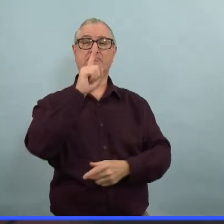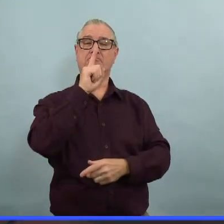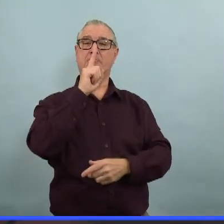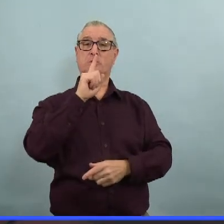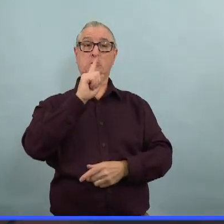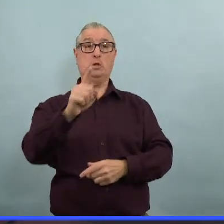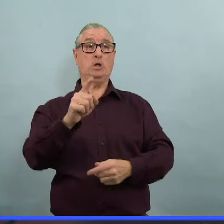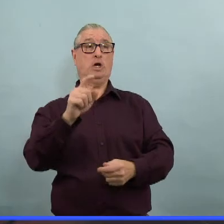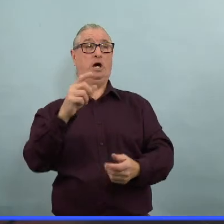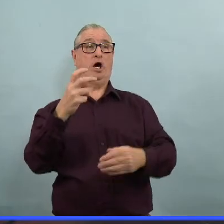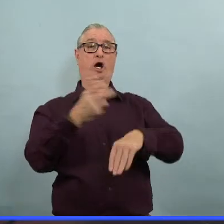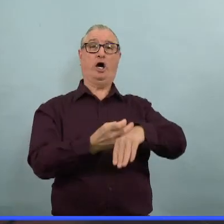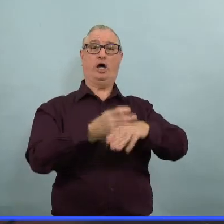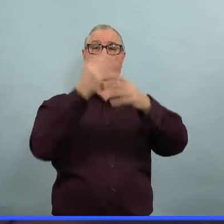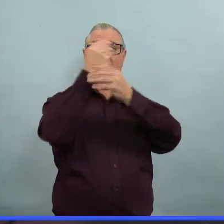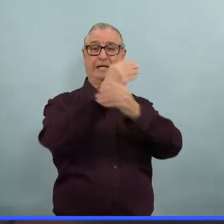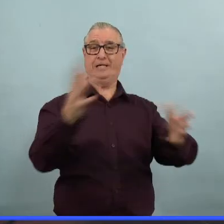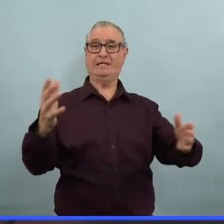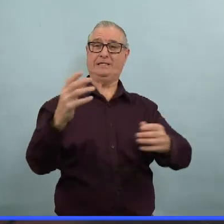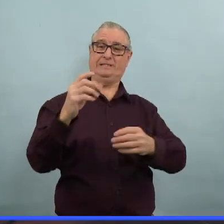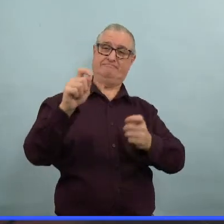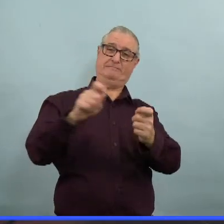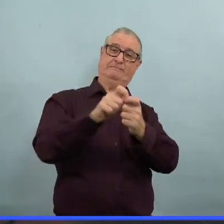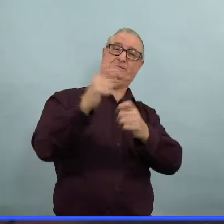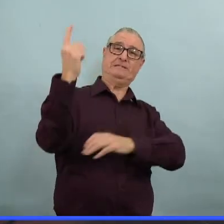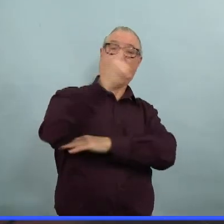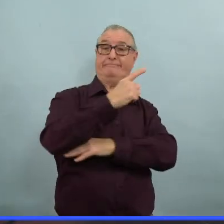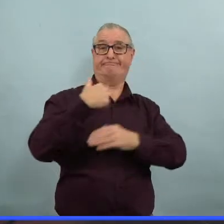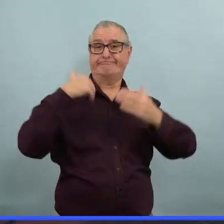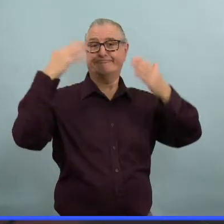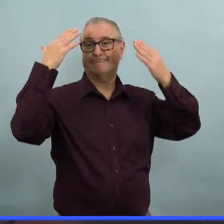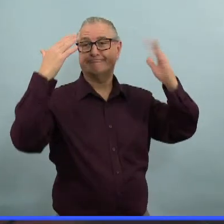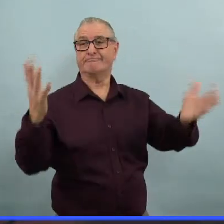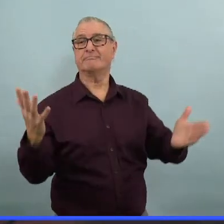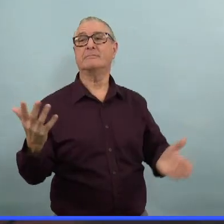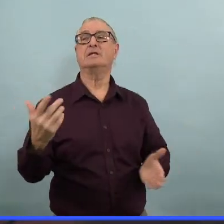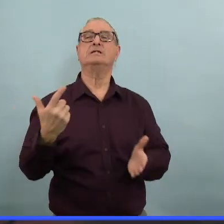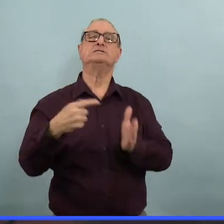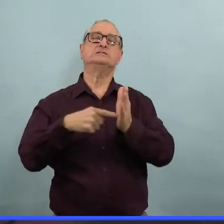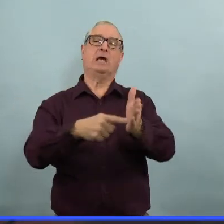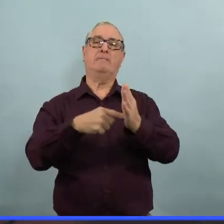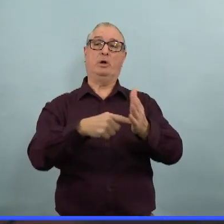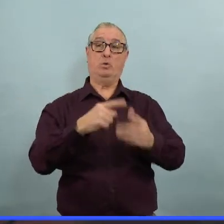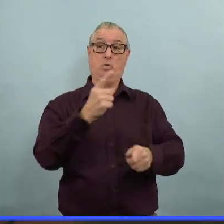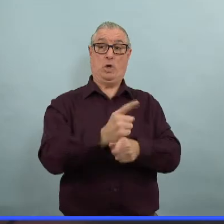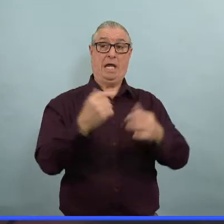given where we are we are right now if if we don't see anything unexpected